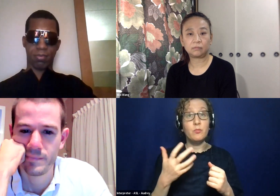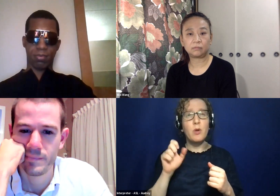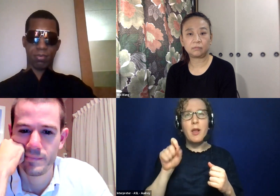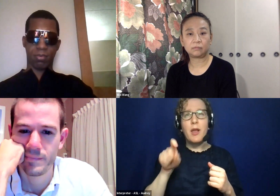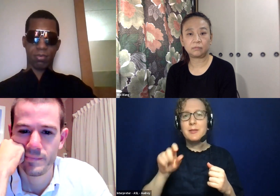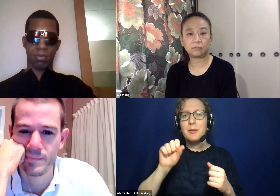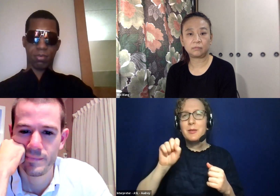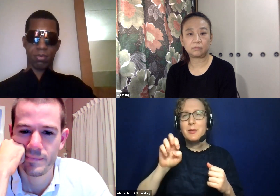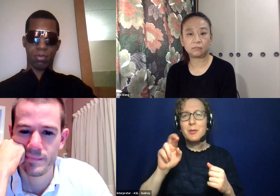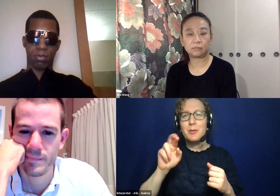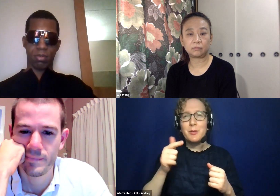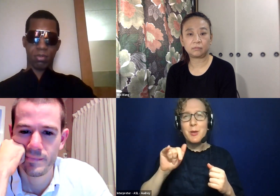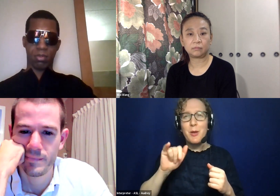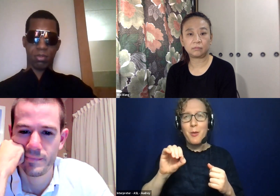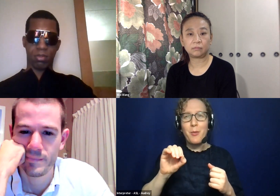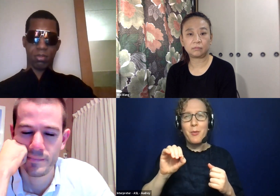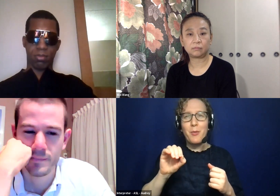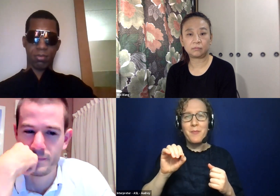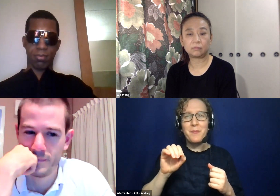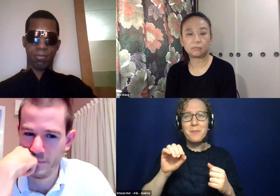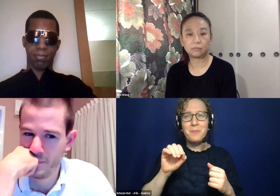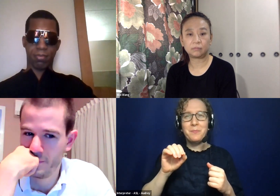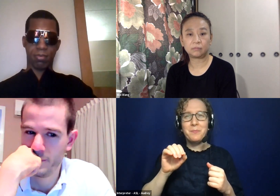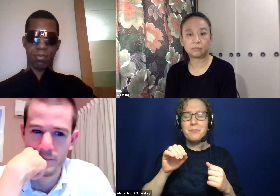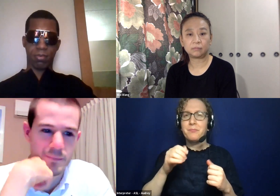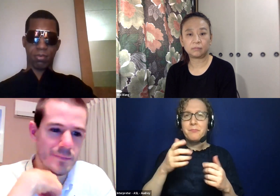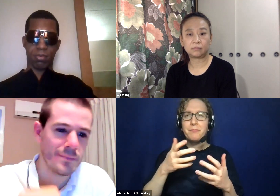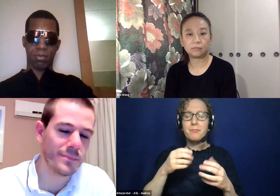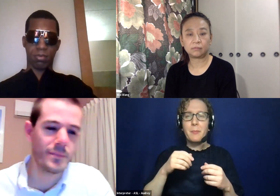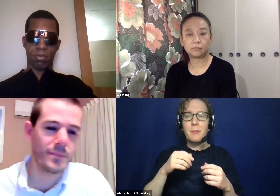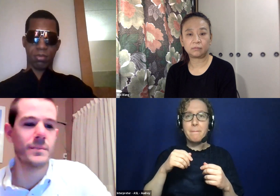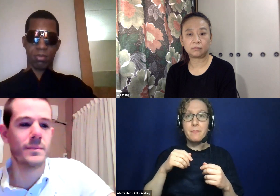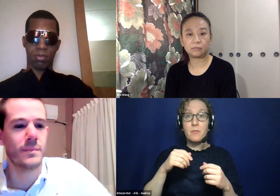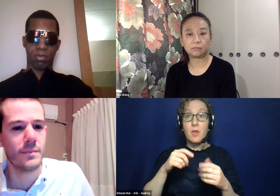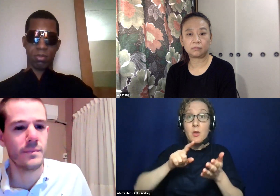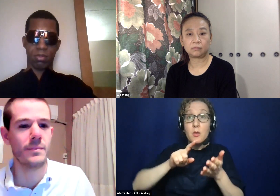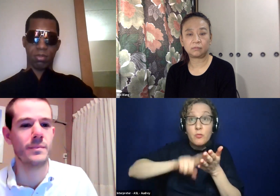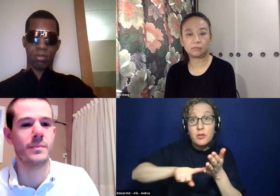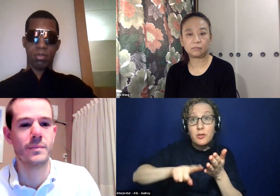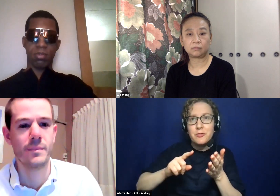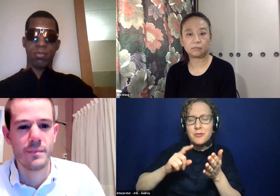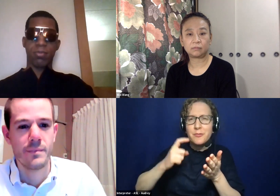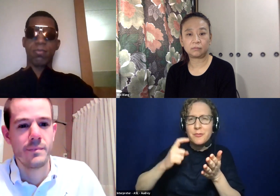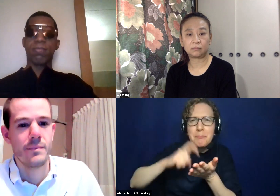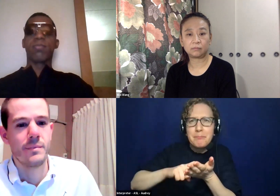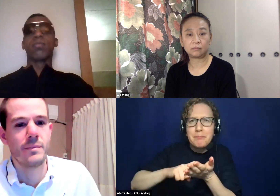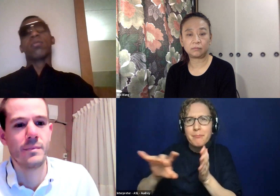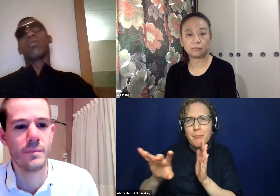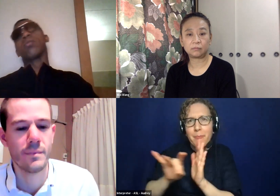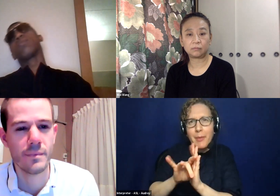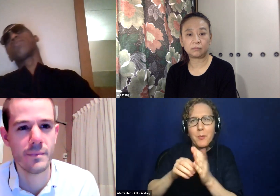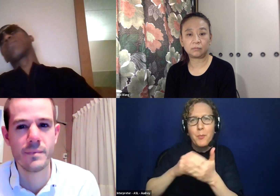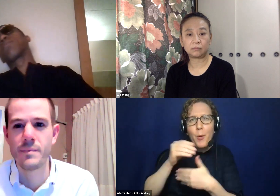What steps did you take to research and identify your program that you did in the United States?